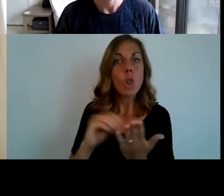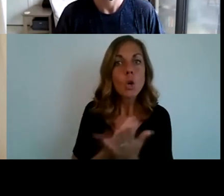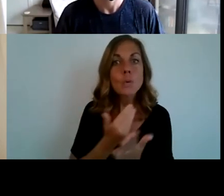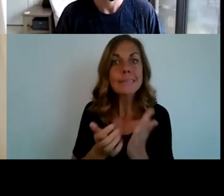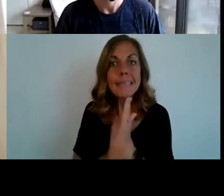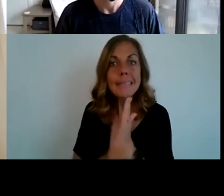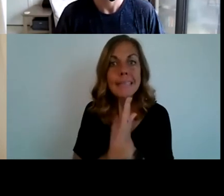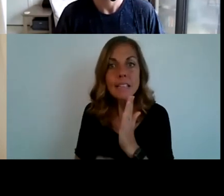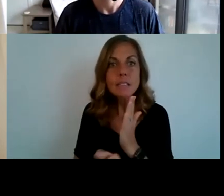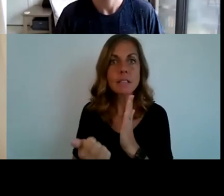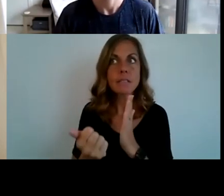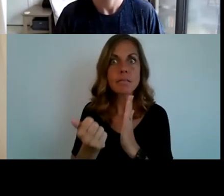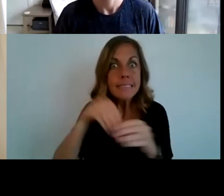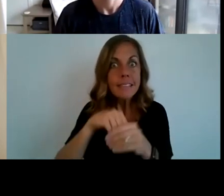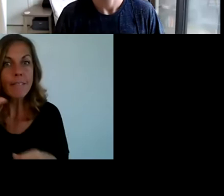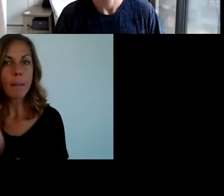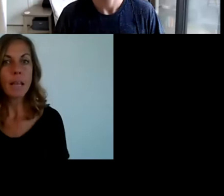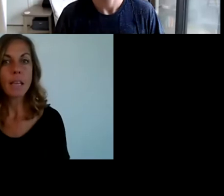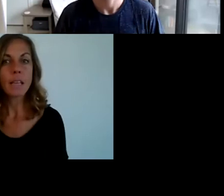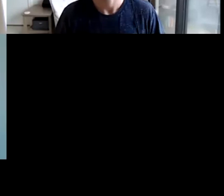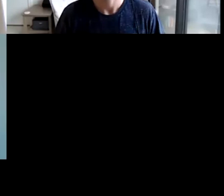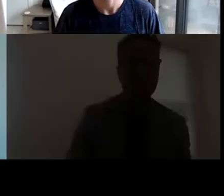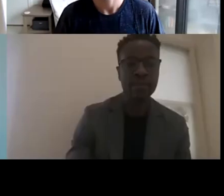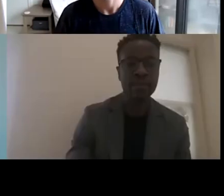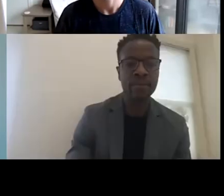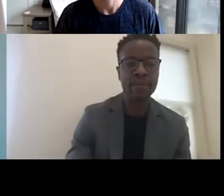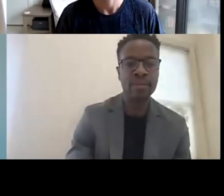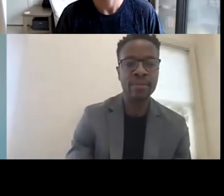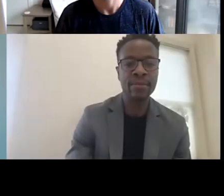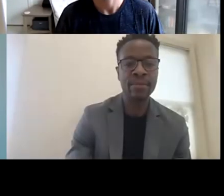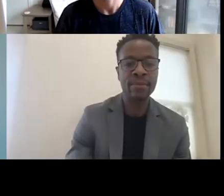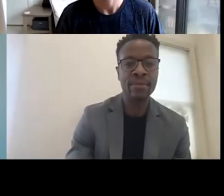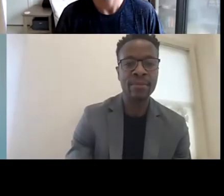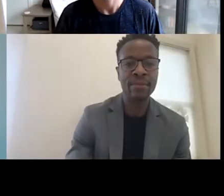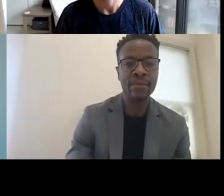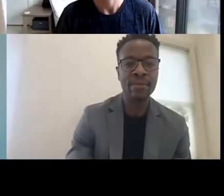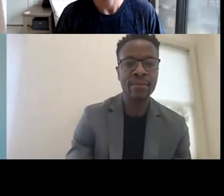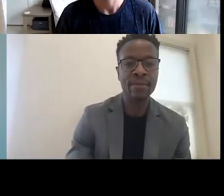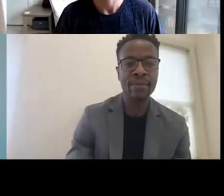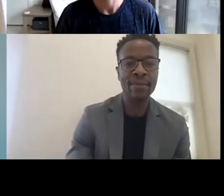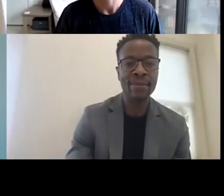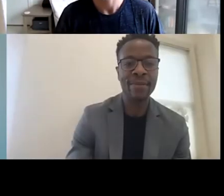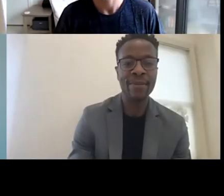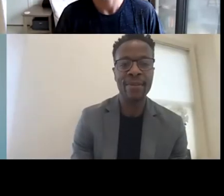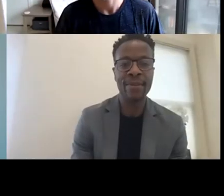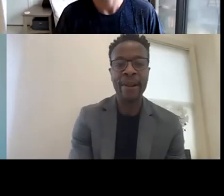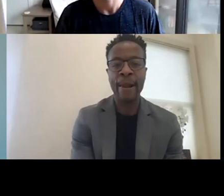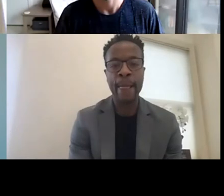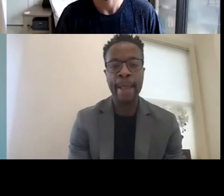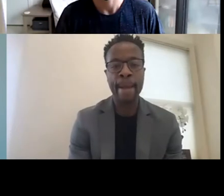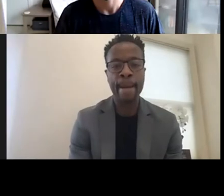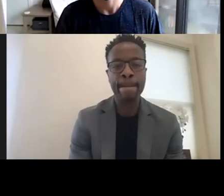company? One of the things I would anticipate is, you